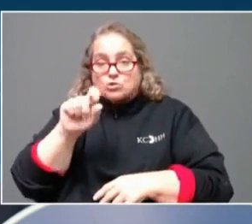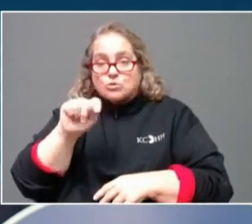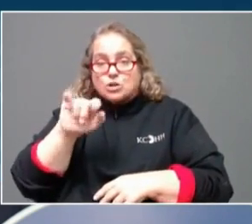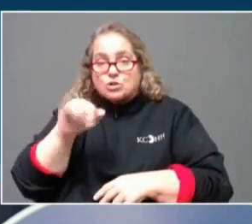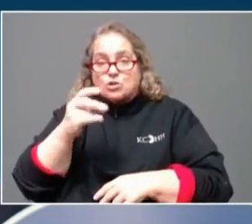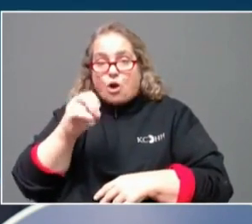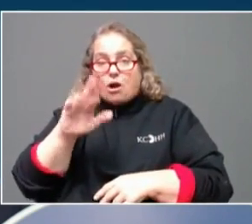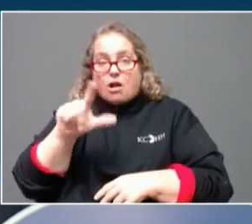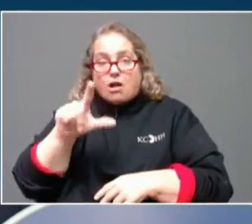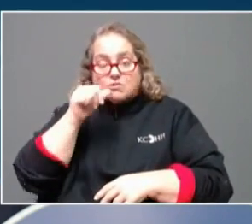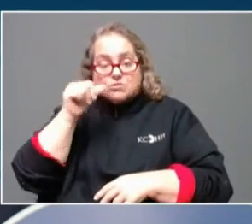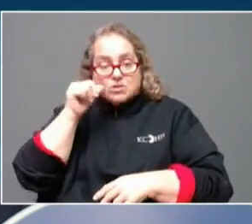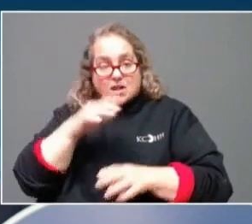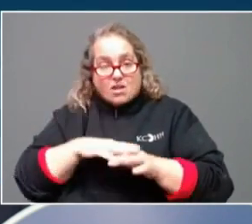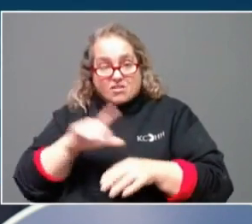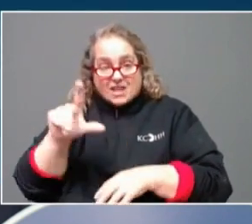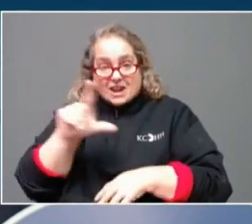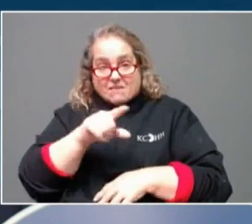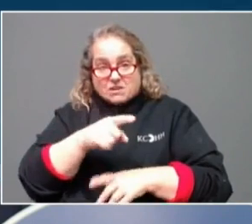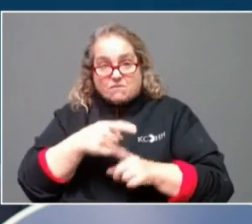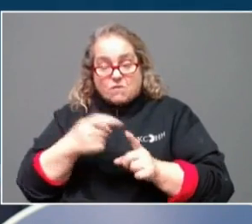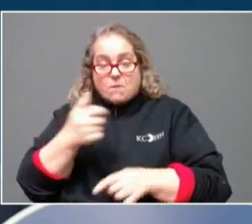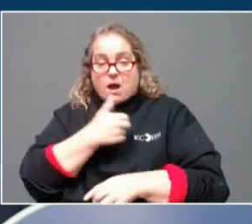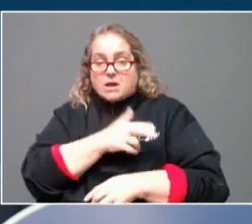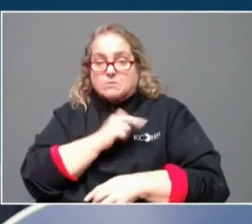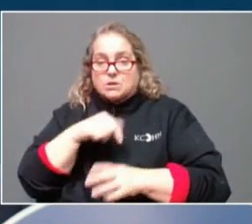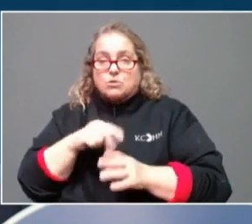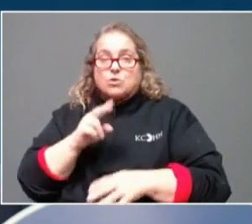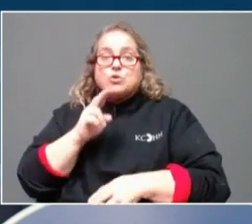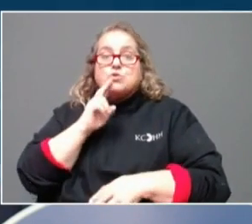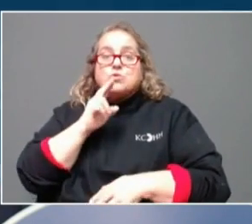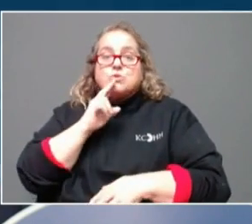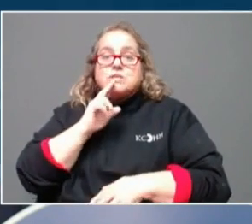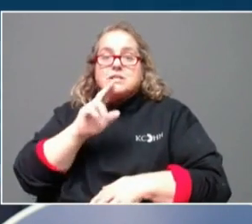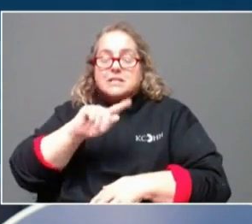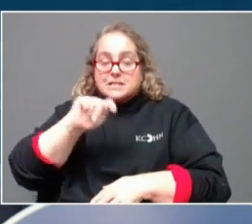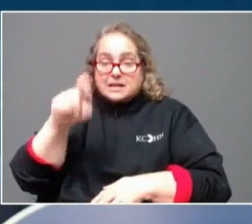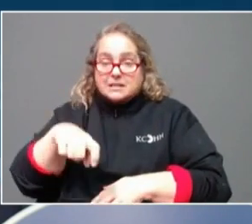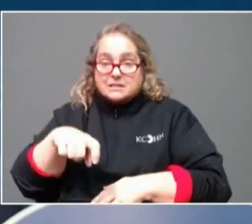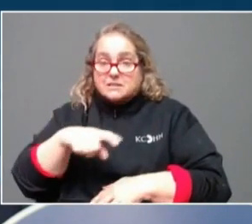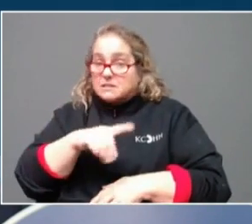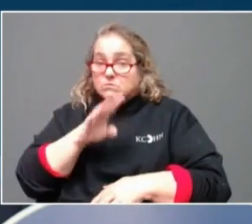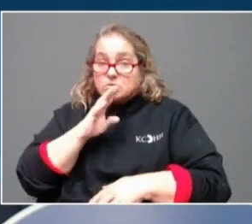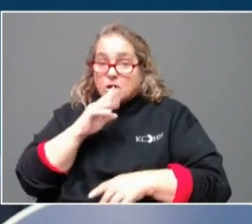from the hospital in Houston texas. And they were talking about how the number